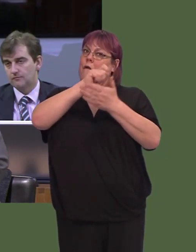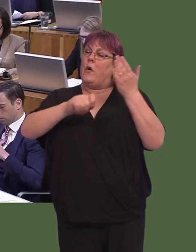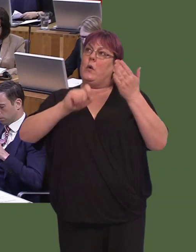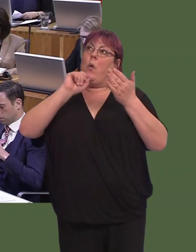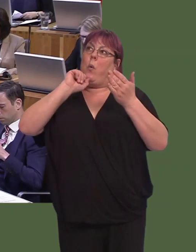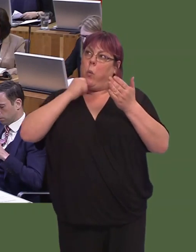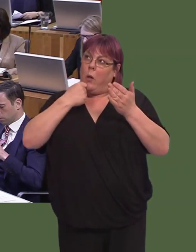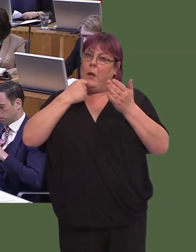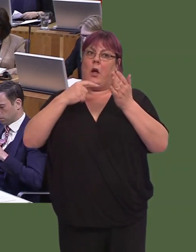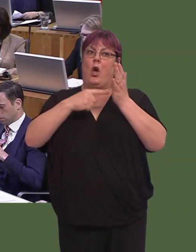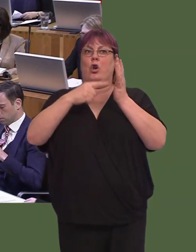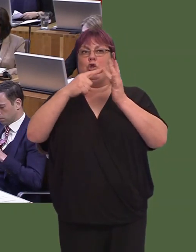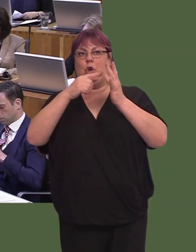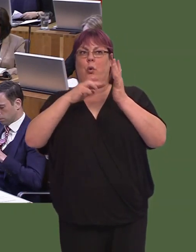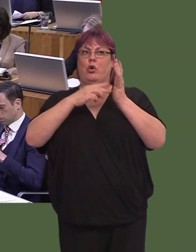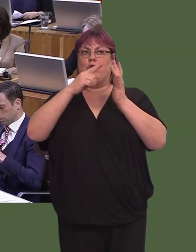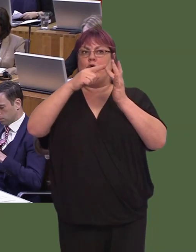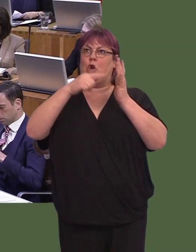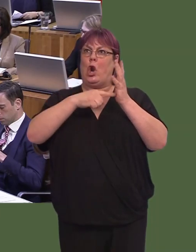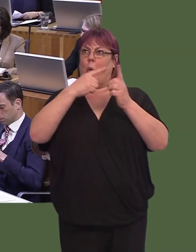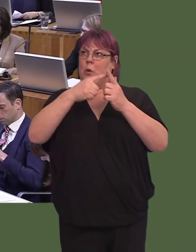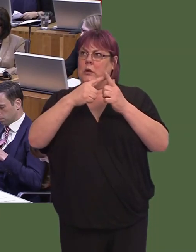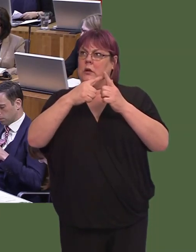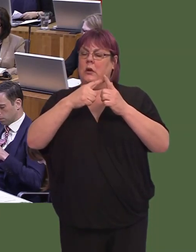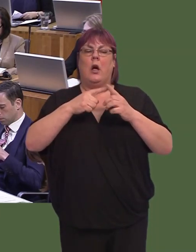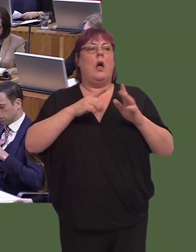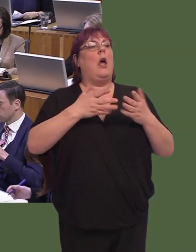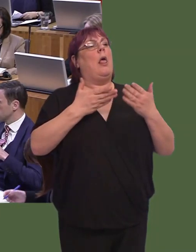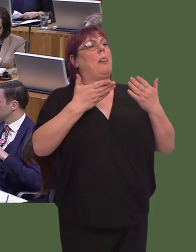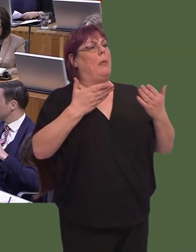Julie James AM: Yes, currently, we are minded that it will be a 'to note' debate, but I